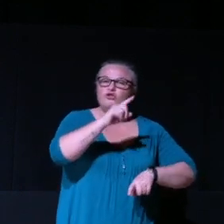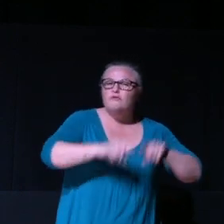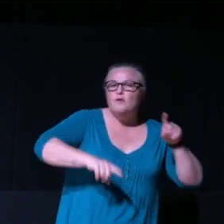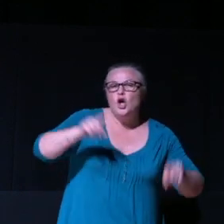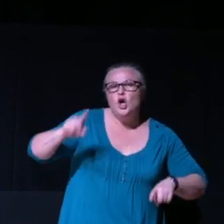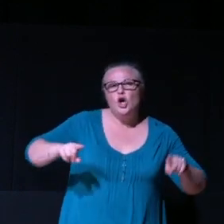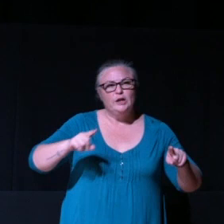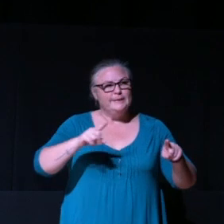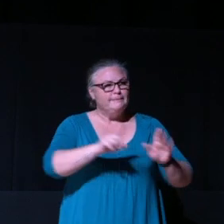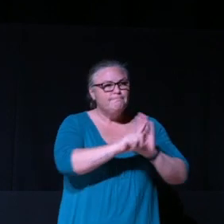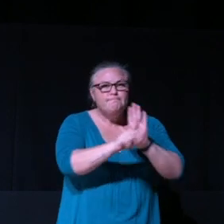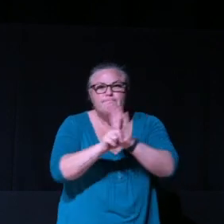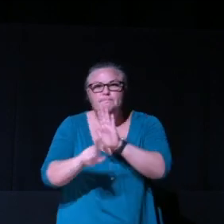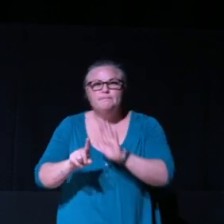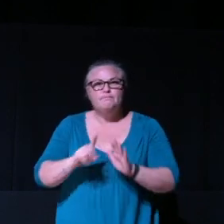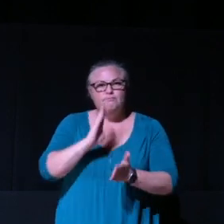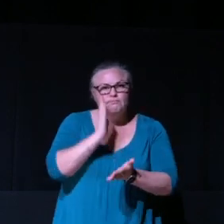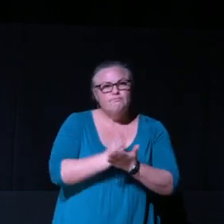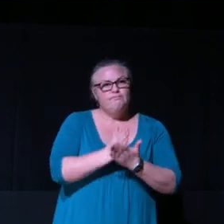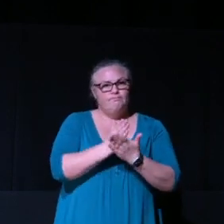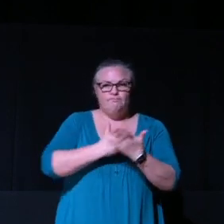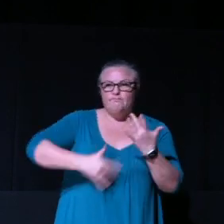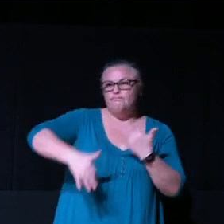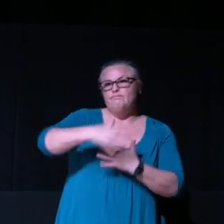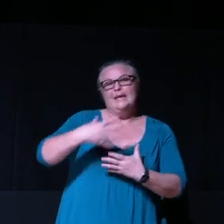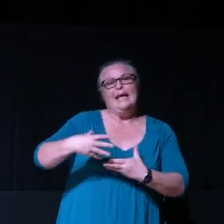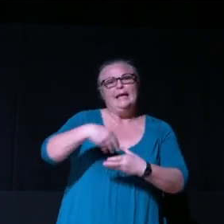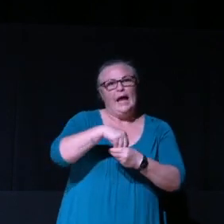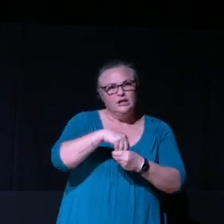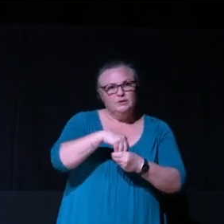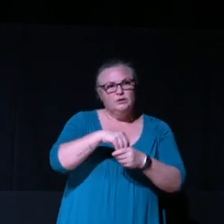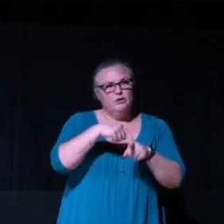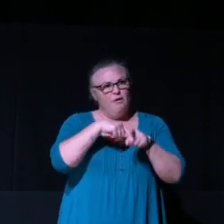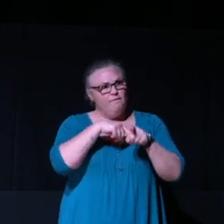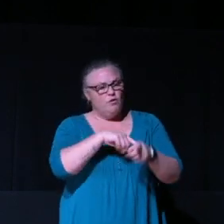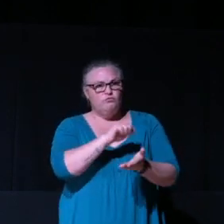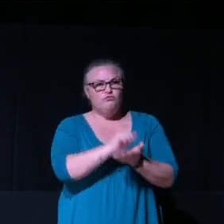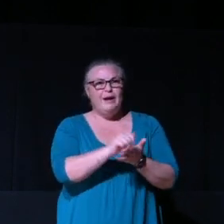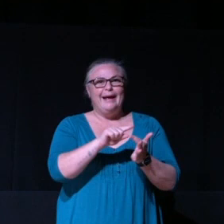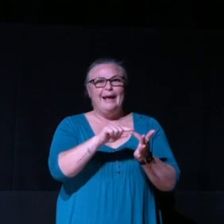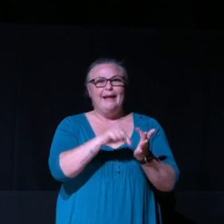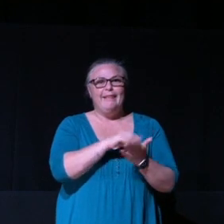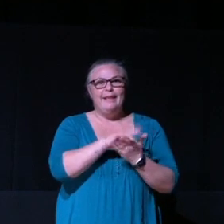representation and genuine kind of engagement and ethics. We need to be also amplifying